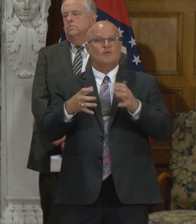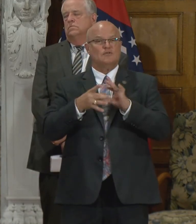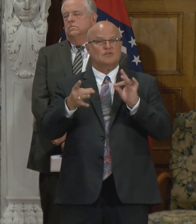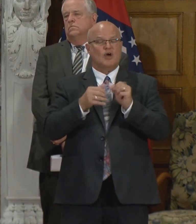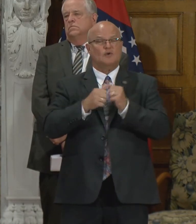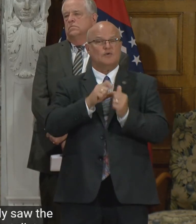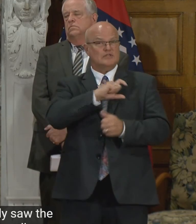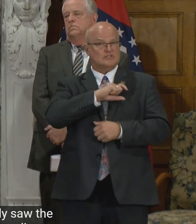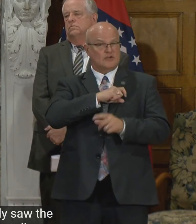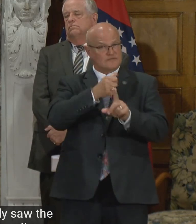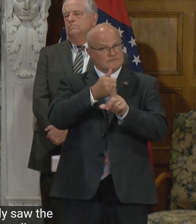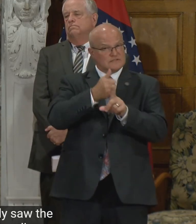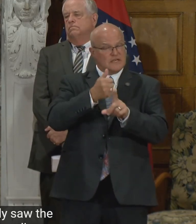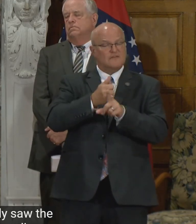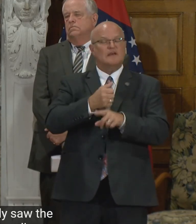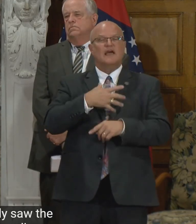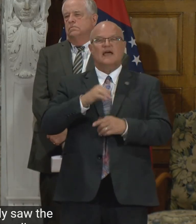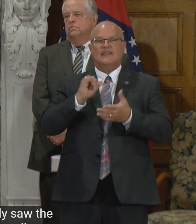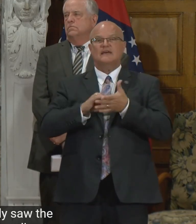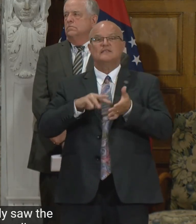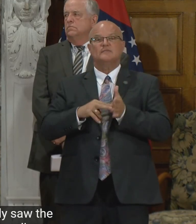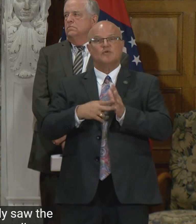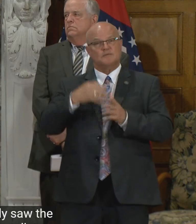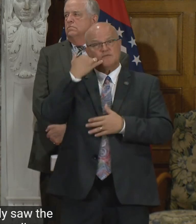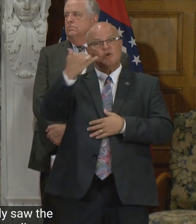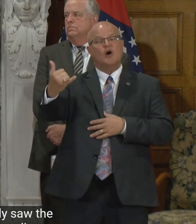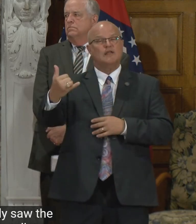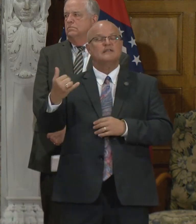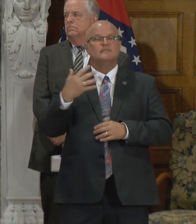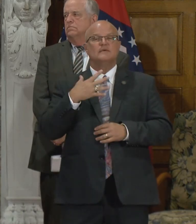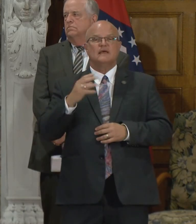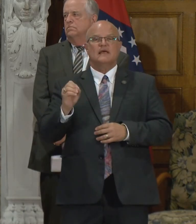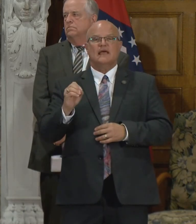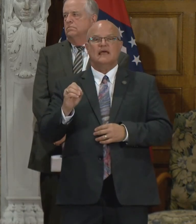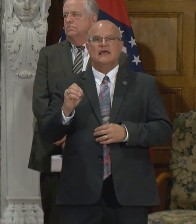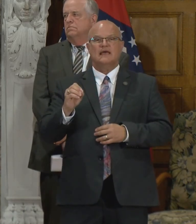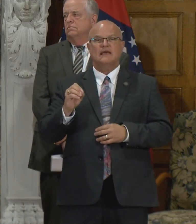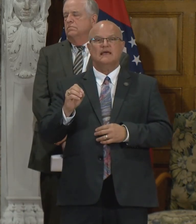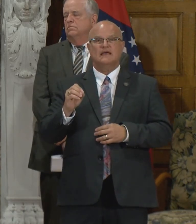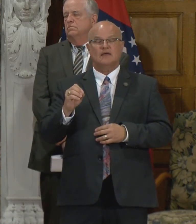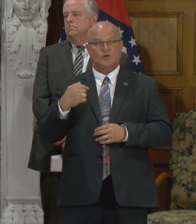to talk to the sheriff and that was the purpose of it and that we had a.